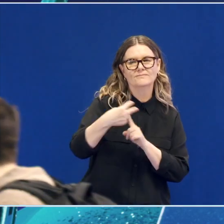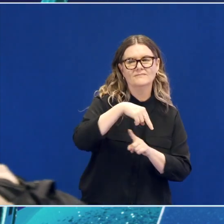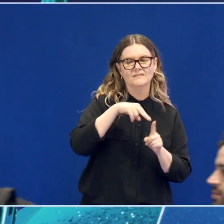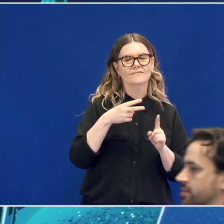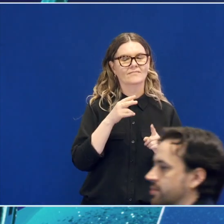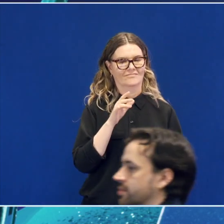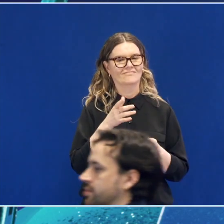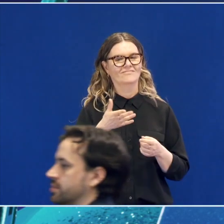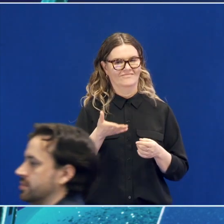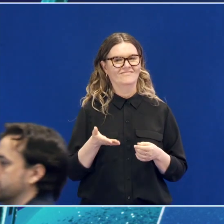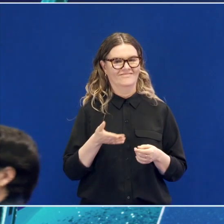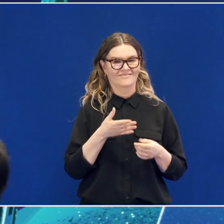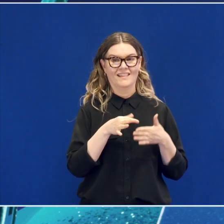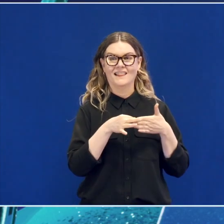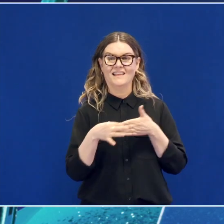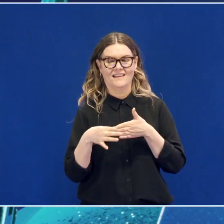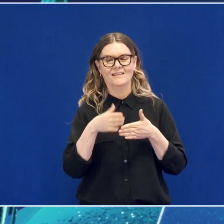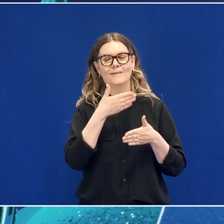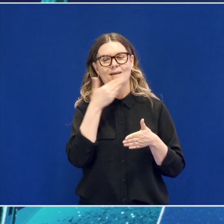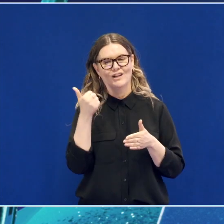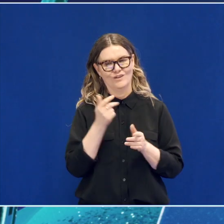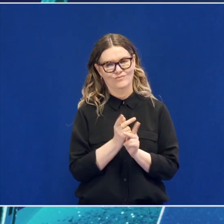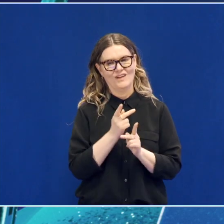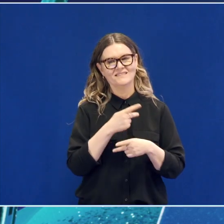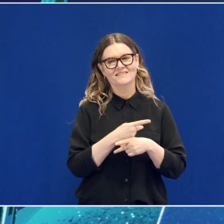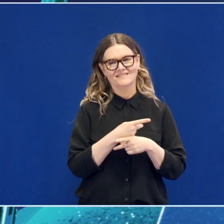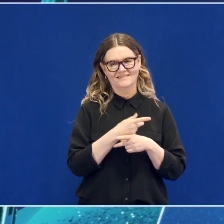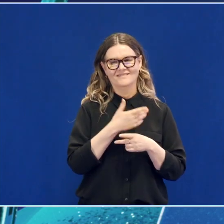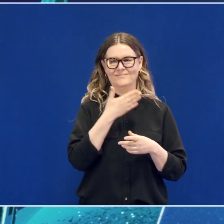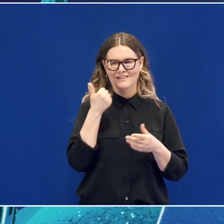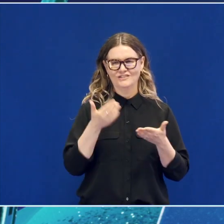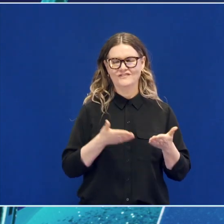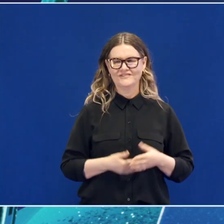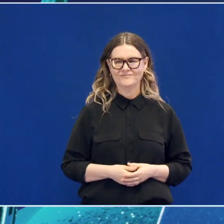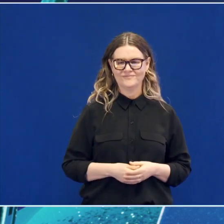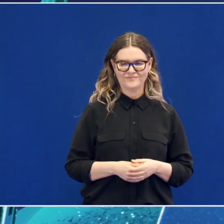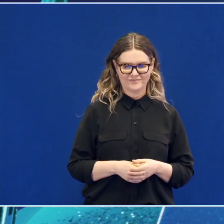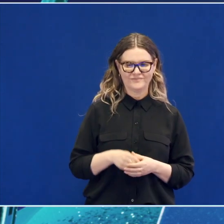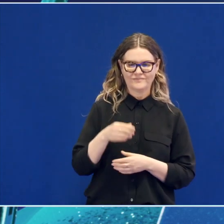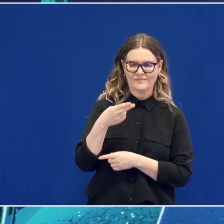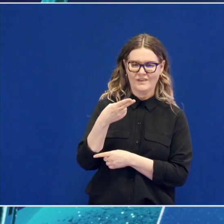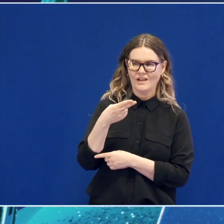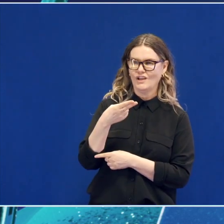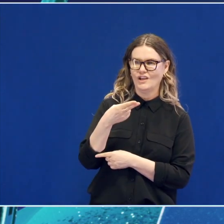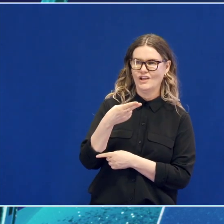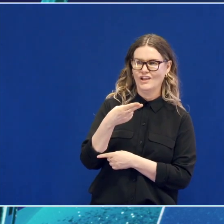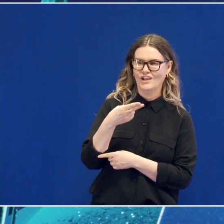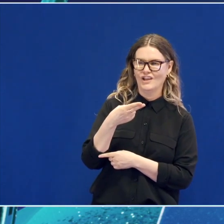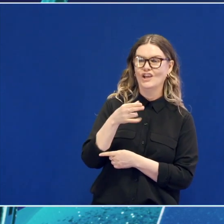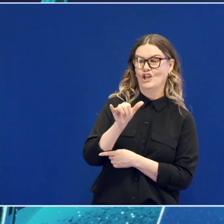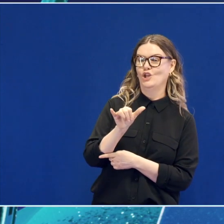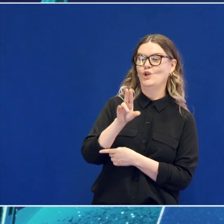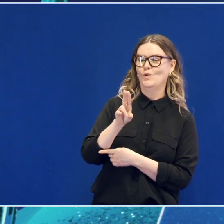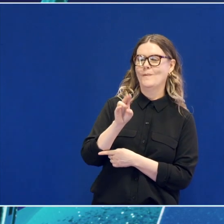Yeah, hi, my name is Yumeng. I am a computer science PhD student at the University of Washington.